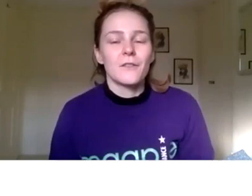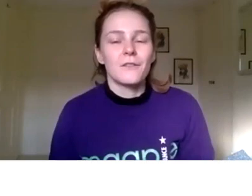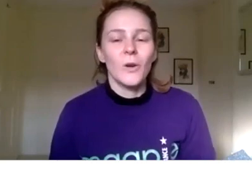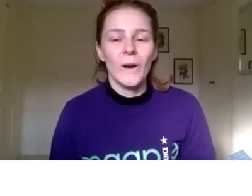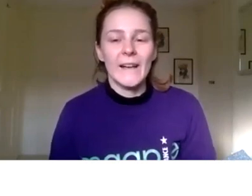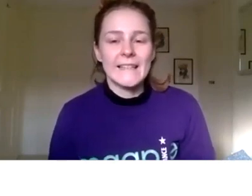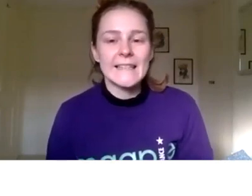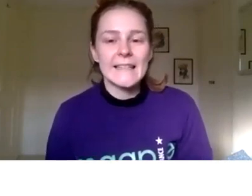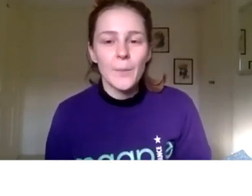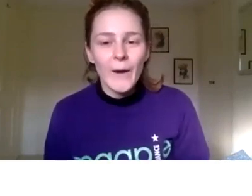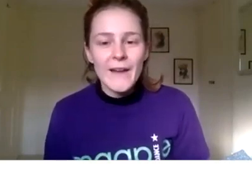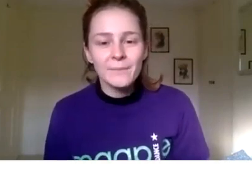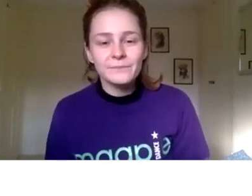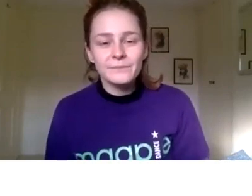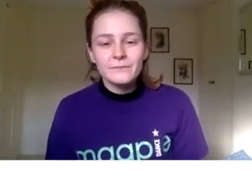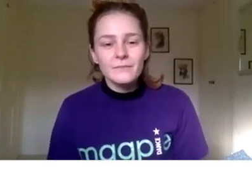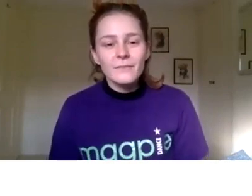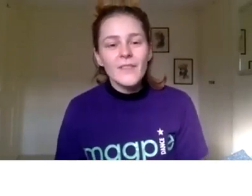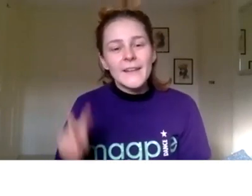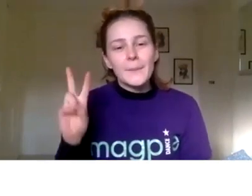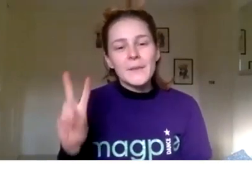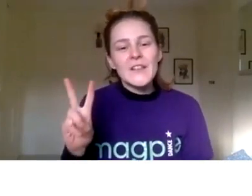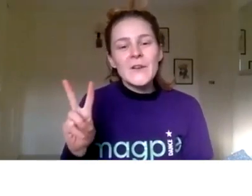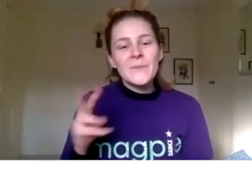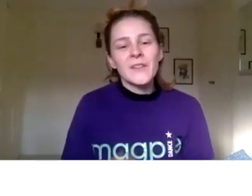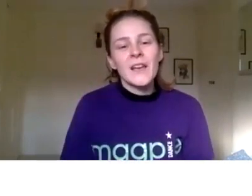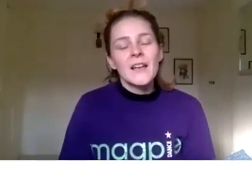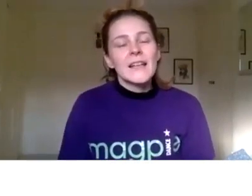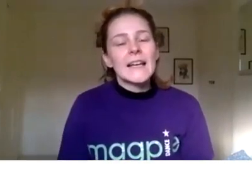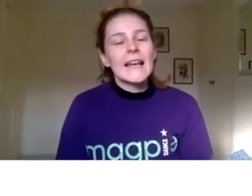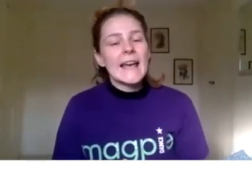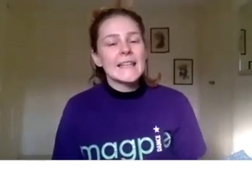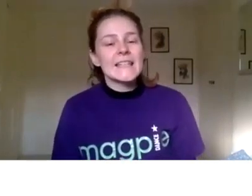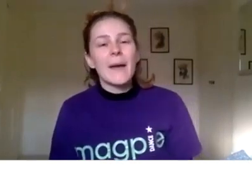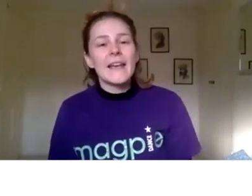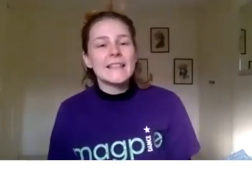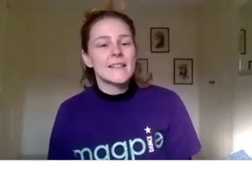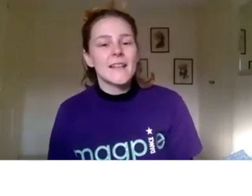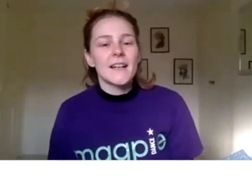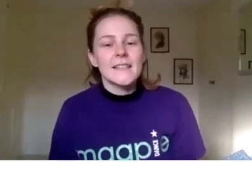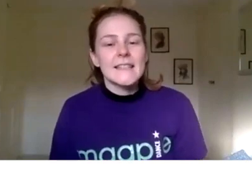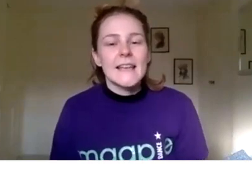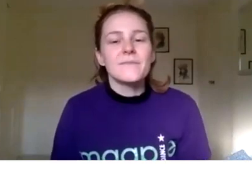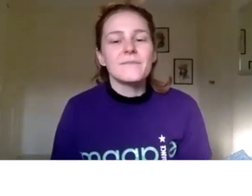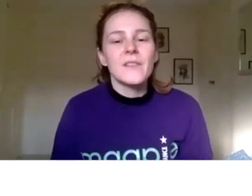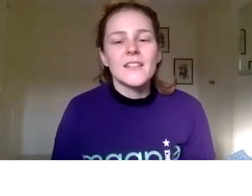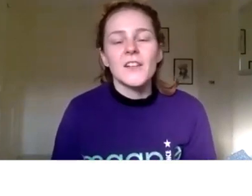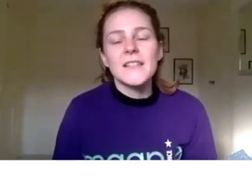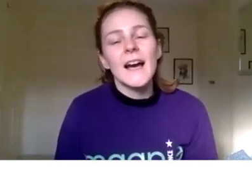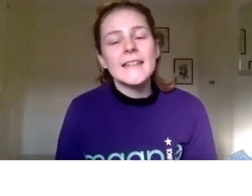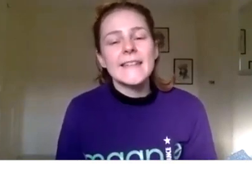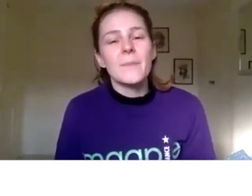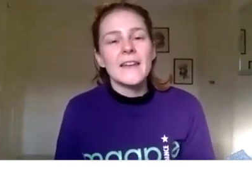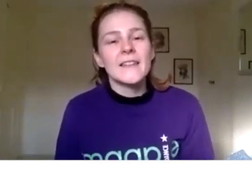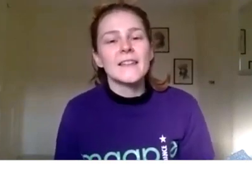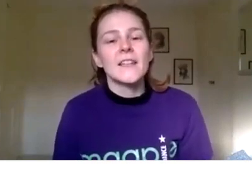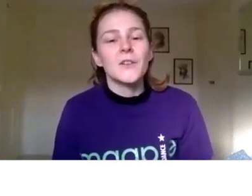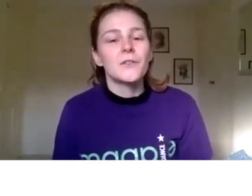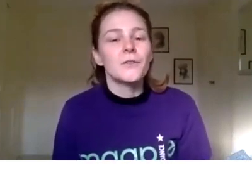floor is slippery number two clear a space to dance in so tidy up anything that you could fall